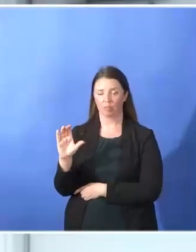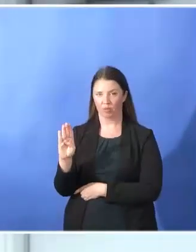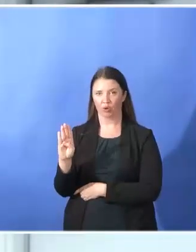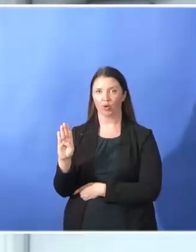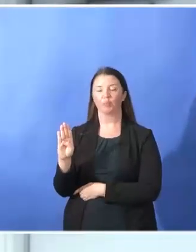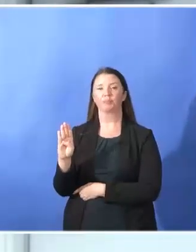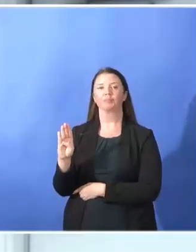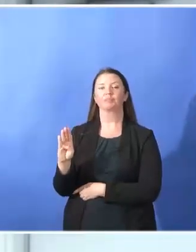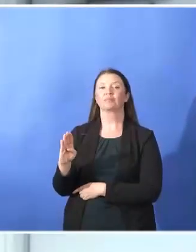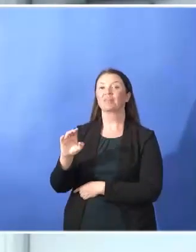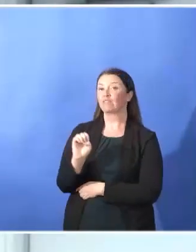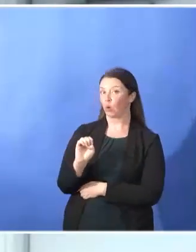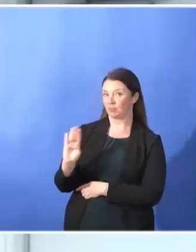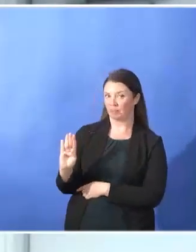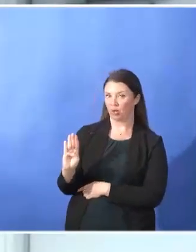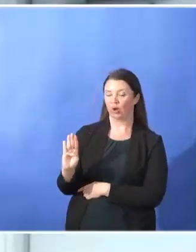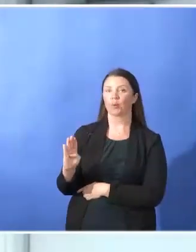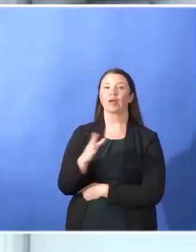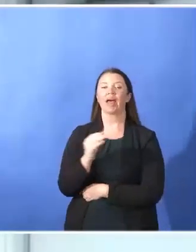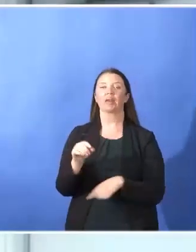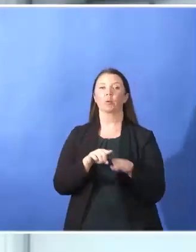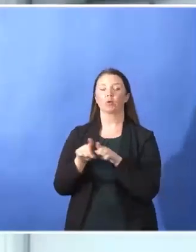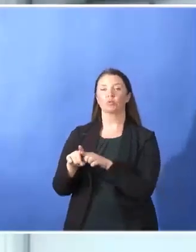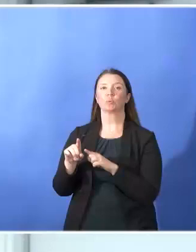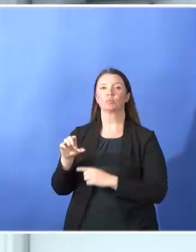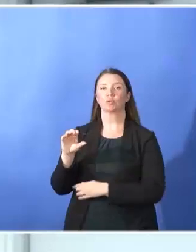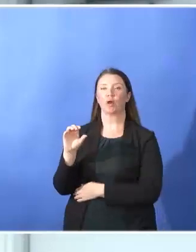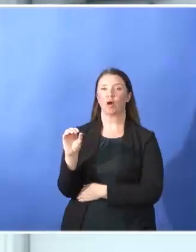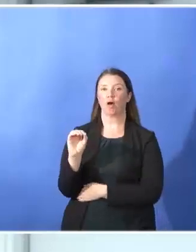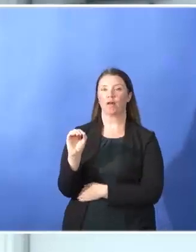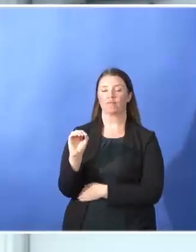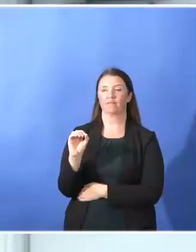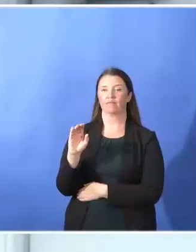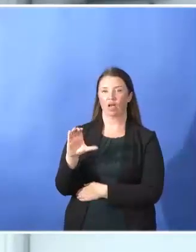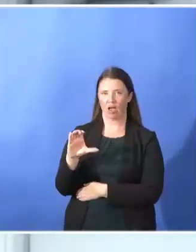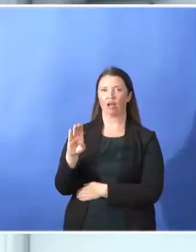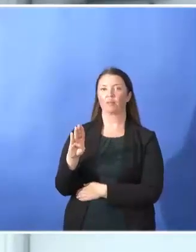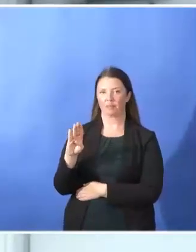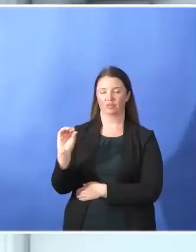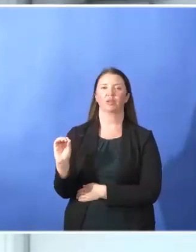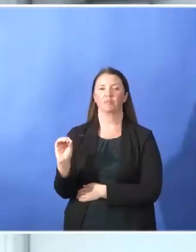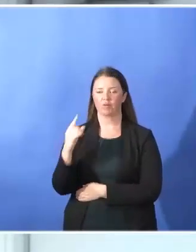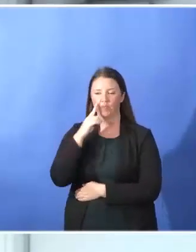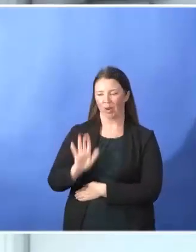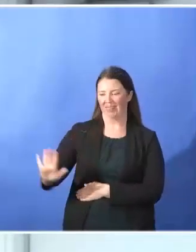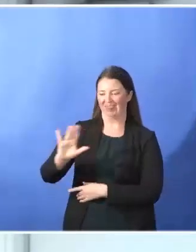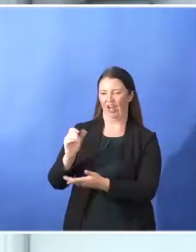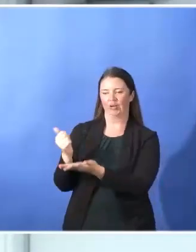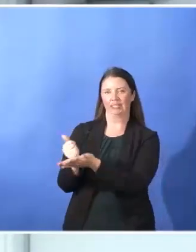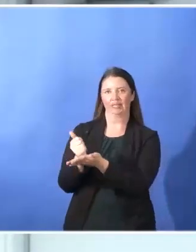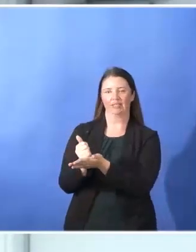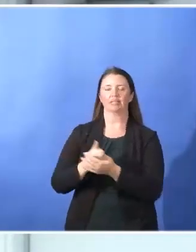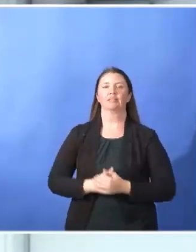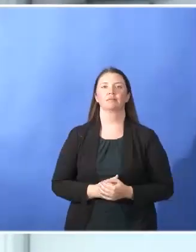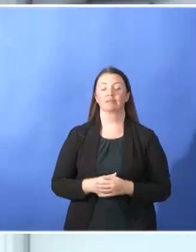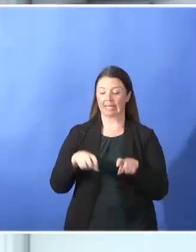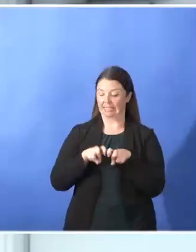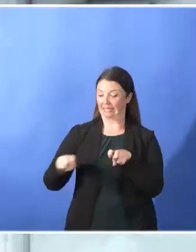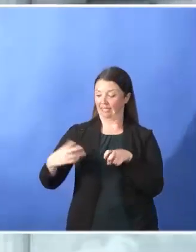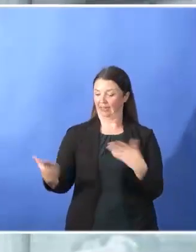ENFORCEMENT BUREAU, AND THE OFFICE OF BUSINESS OPPORTUNITIES. SEATED WITH ME ARE CARL KEN'S LINGER, CHIEF OF THE